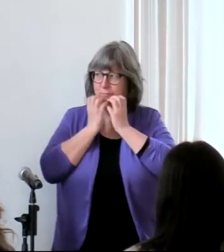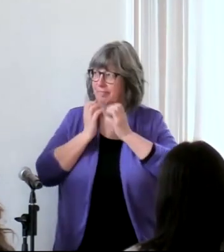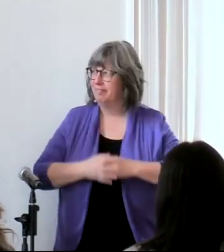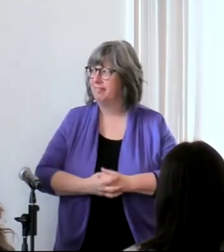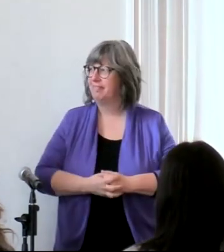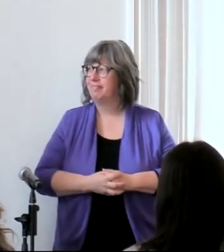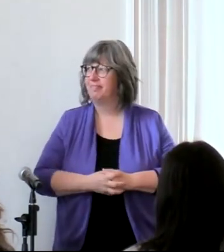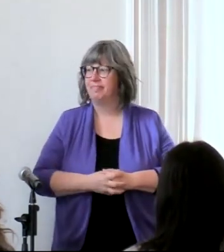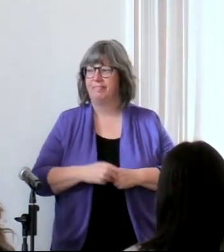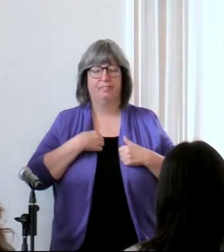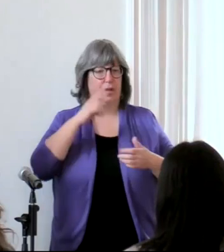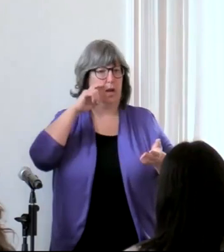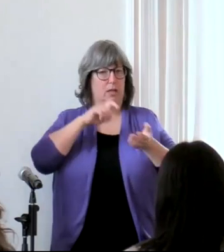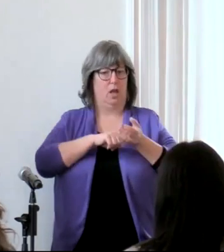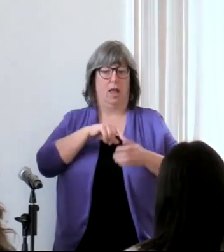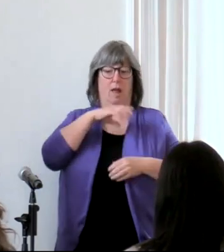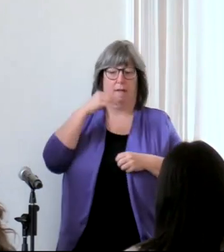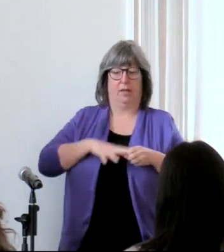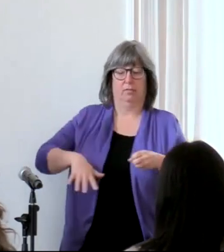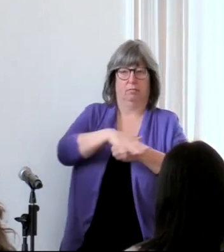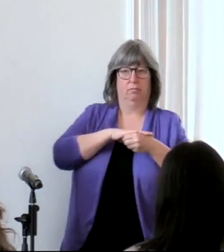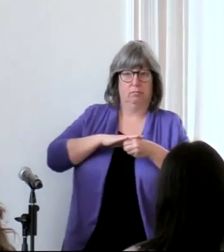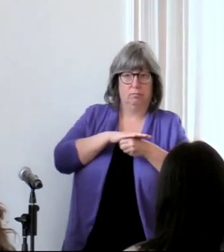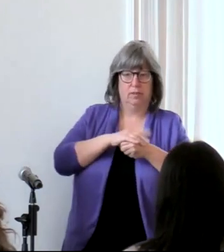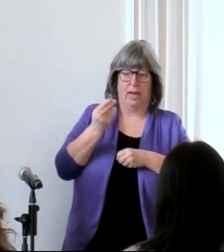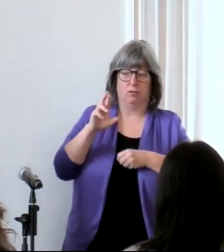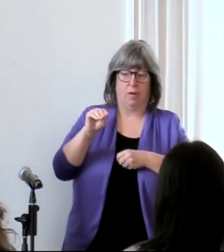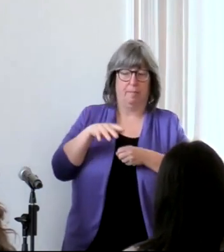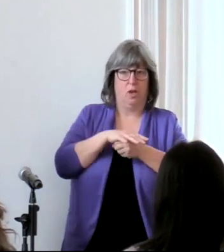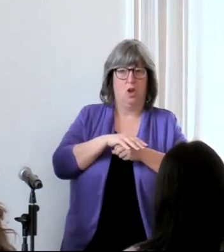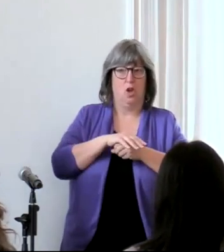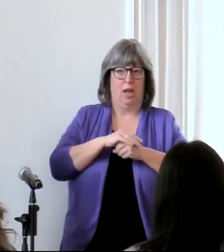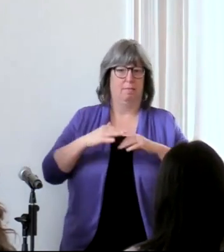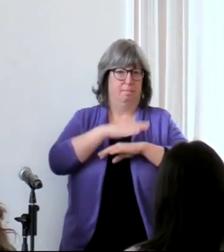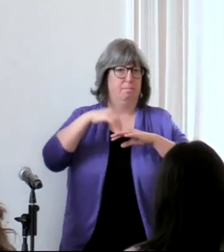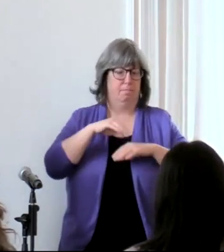I would like to acknowledge that Halifax Regional Municipality is located in Mi'kma'ki,